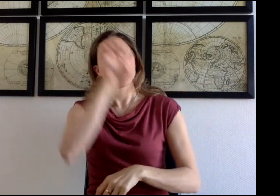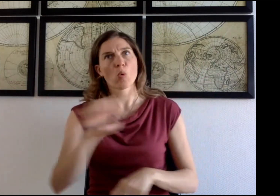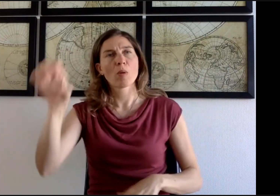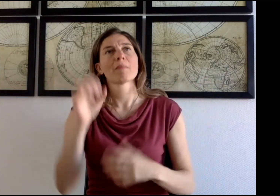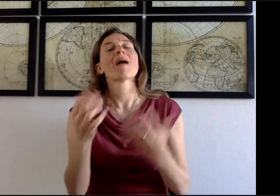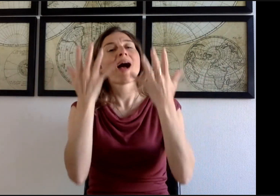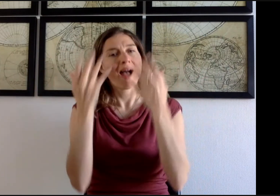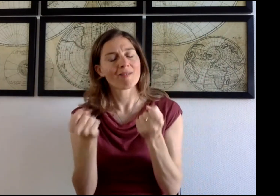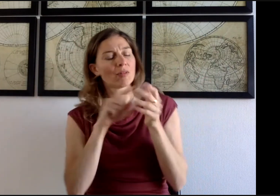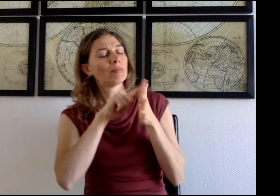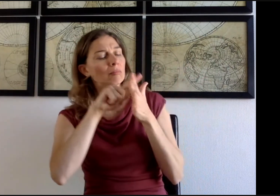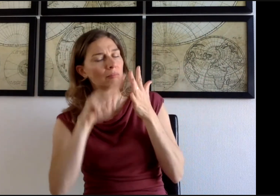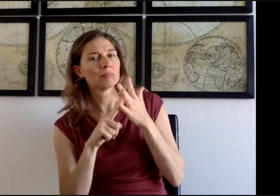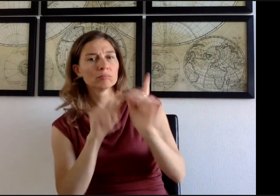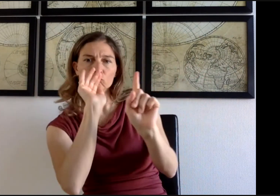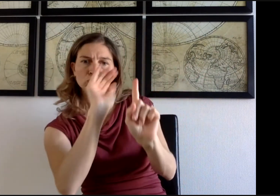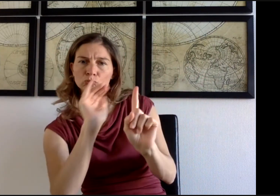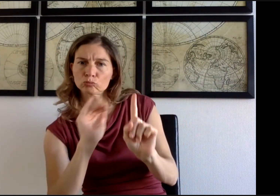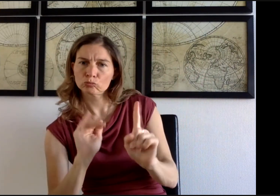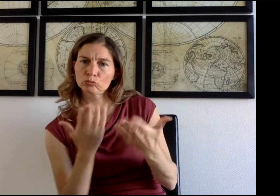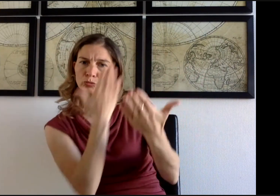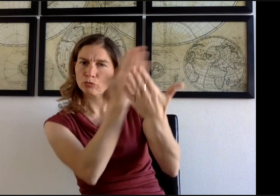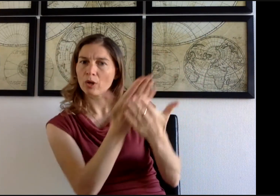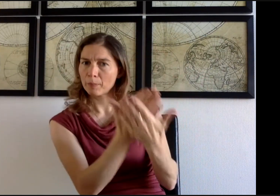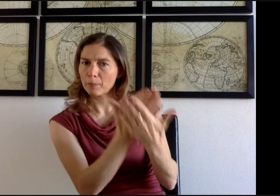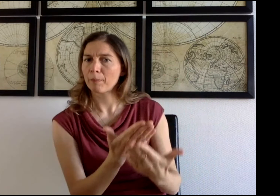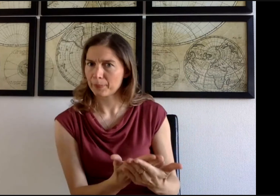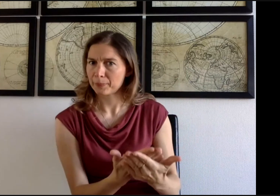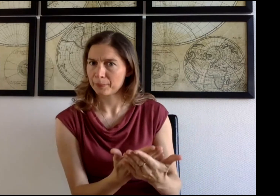and I'll try to present them to you briefly based in our statement.